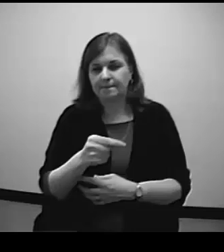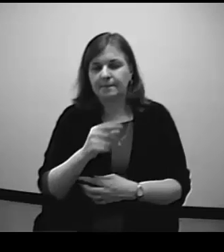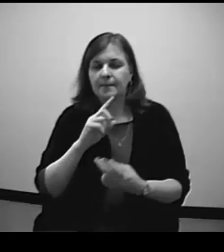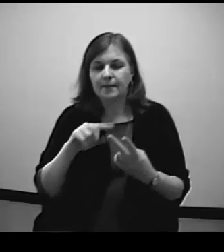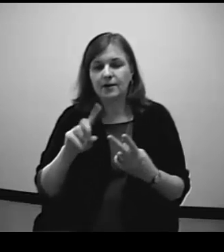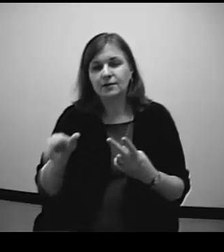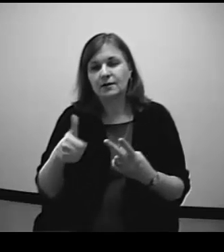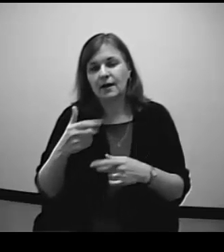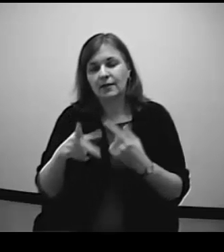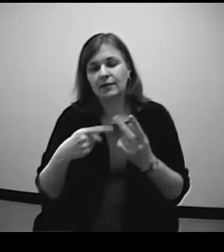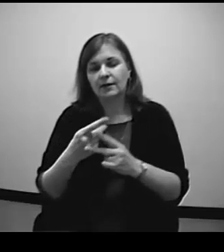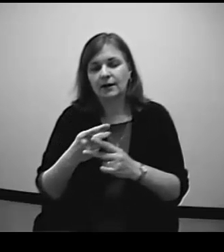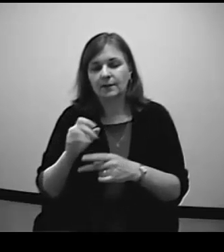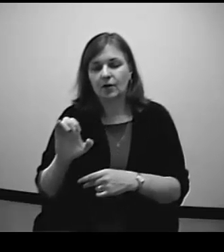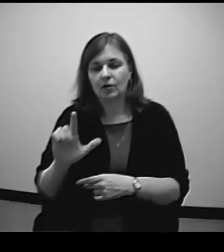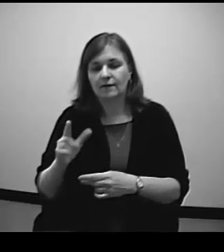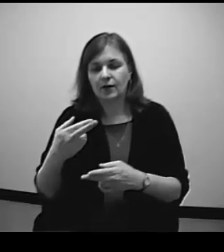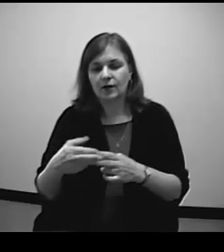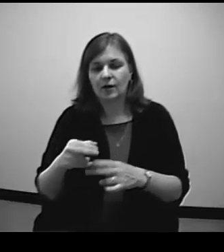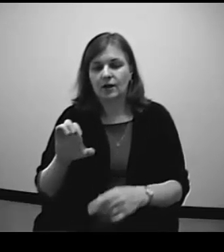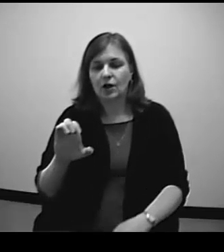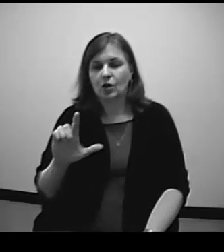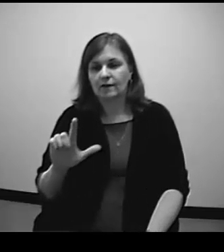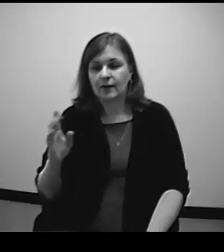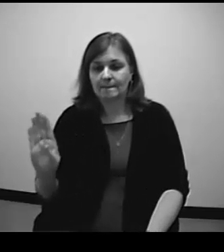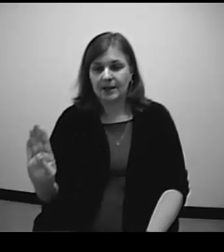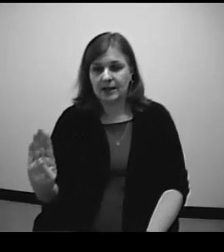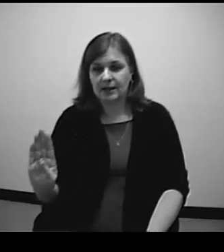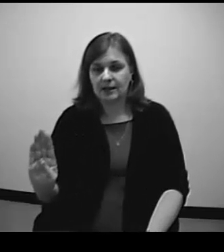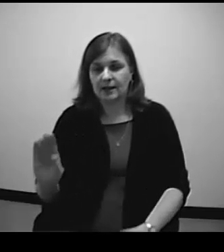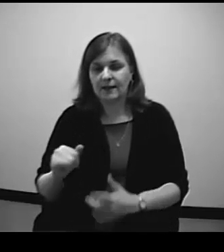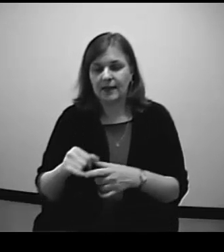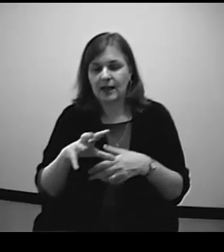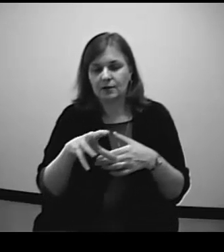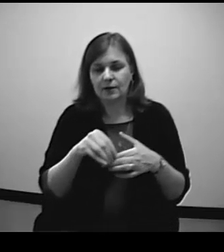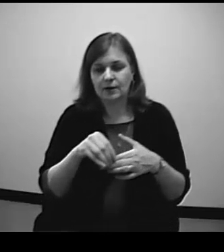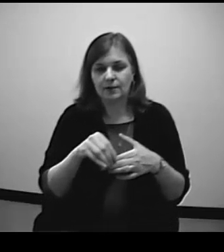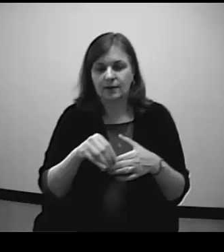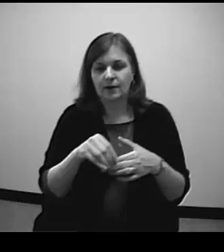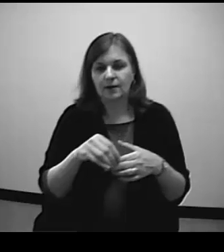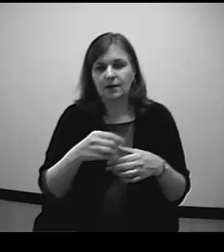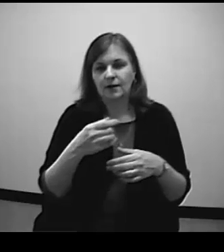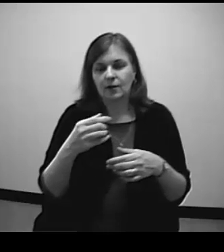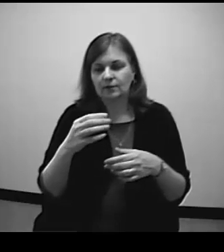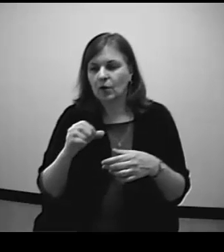there's another type of chlorophyll known as chlorophyll B that's going to absorb more in the blue and